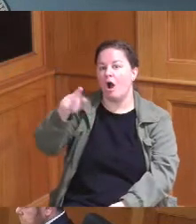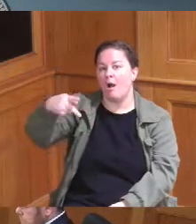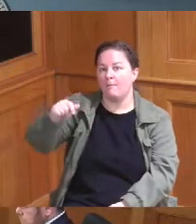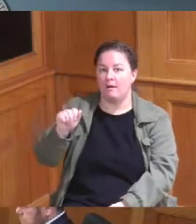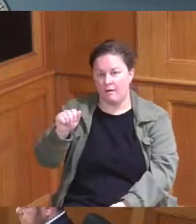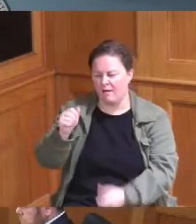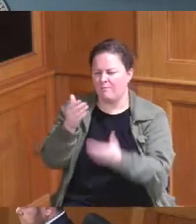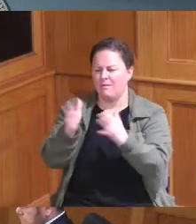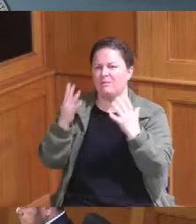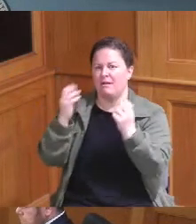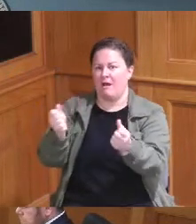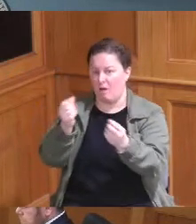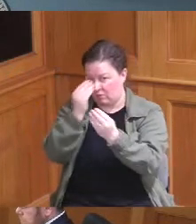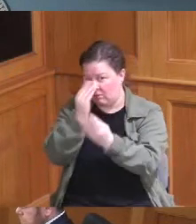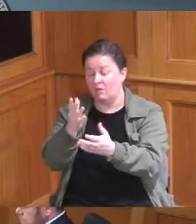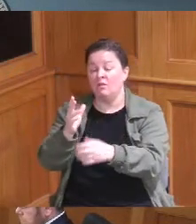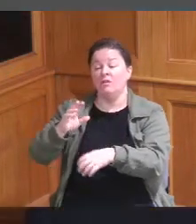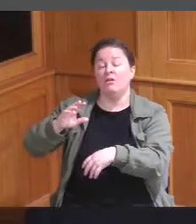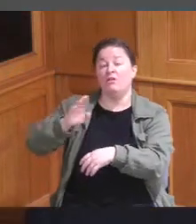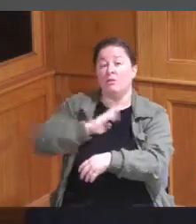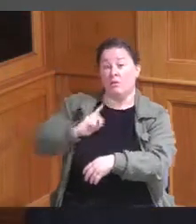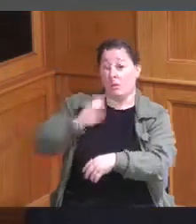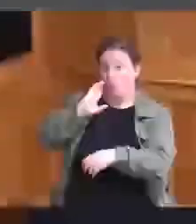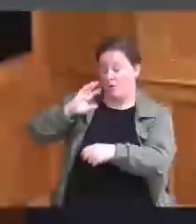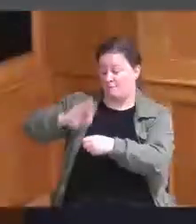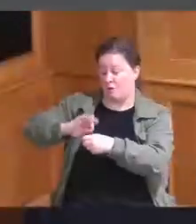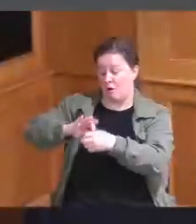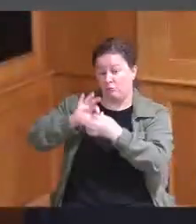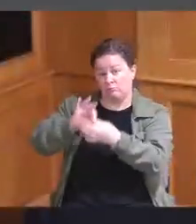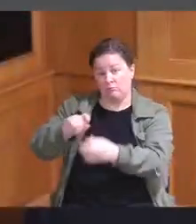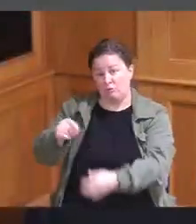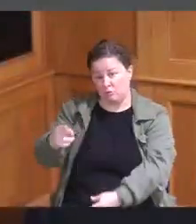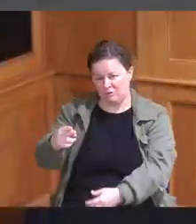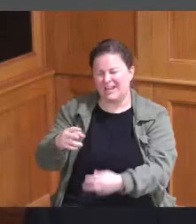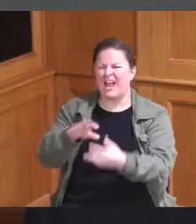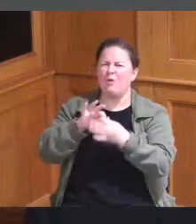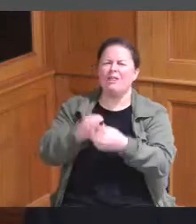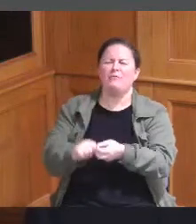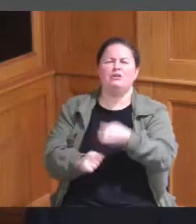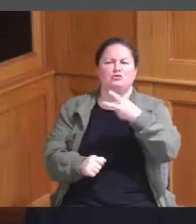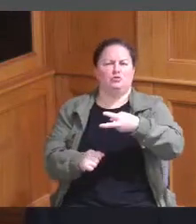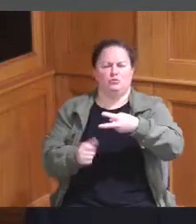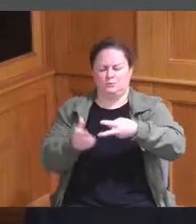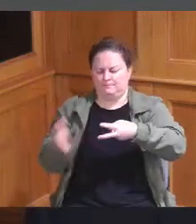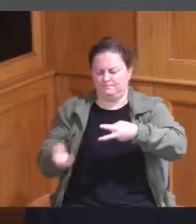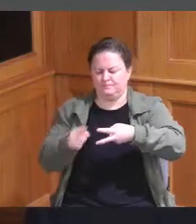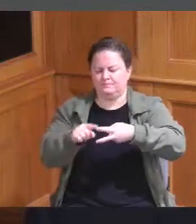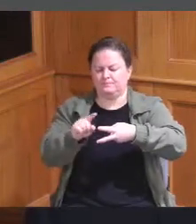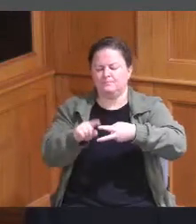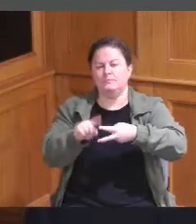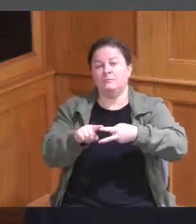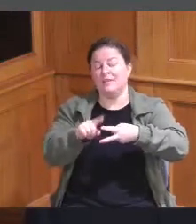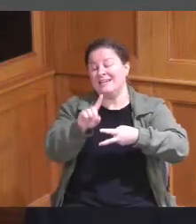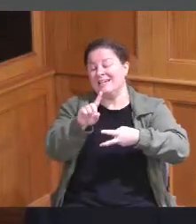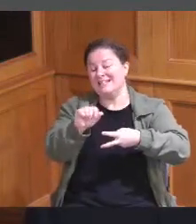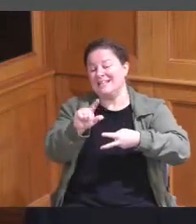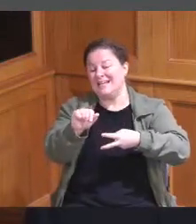the Board would be voting on on Thursday related to two things first is a data platform which is